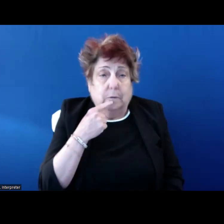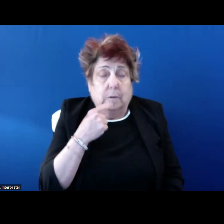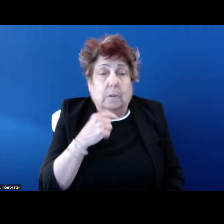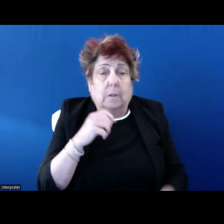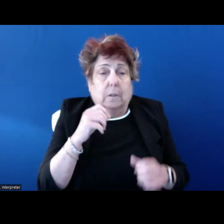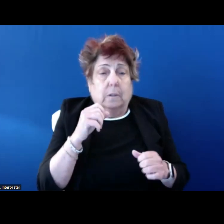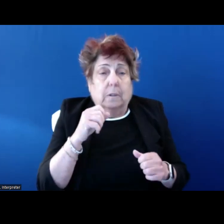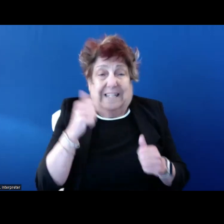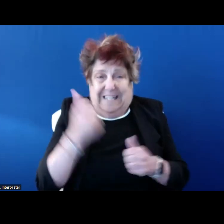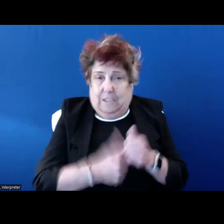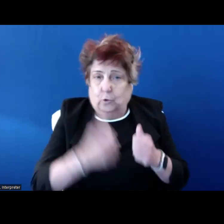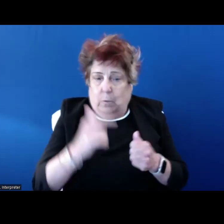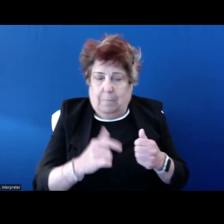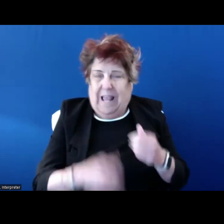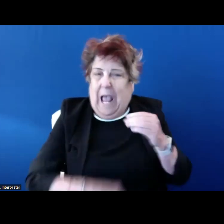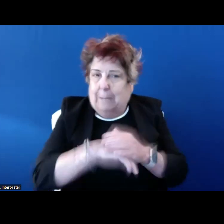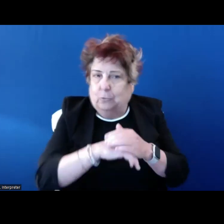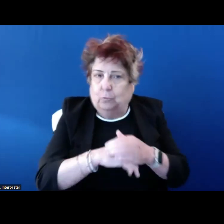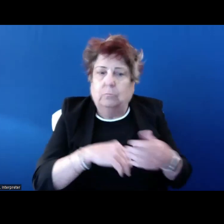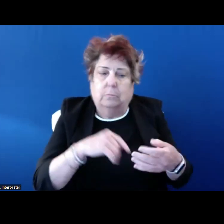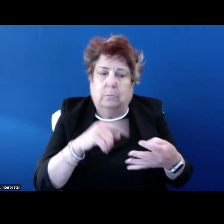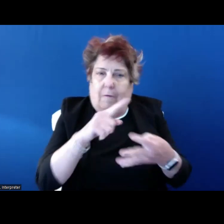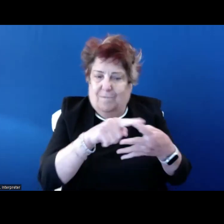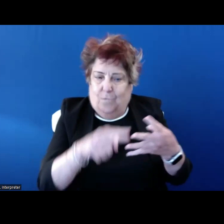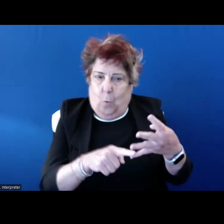So what there be eight 90-minute sessions total? In addition